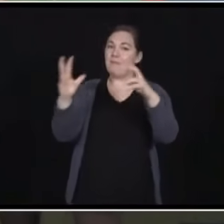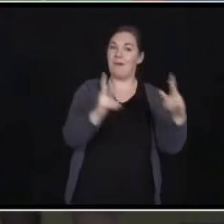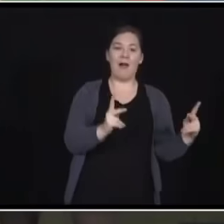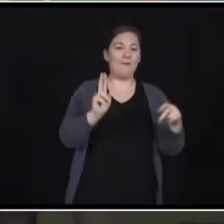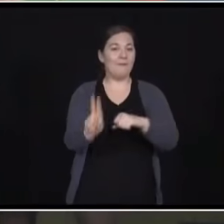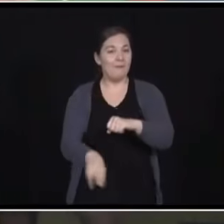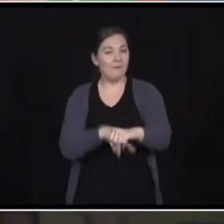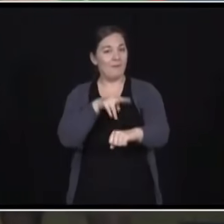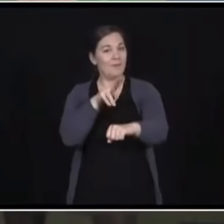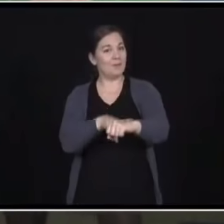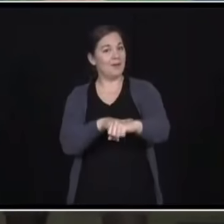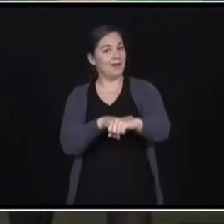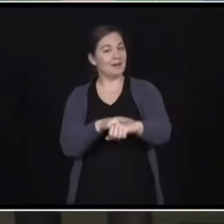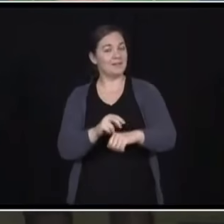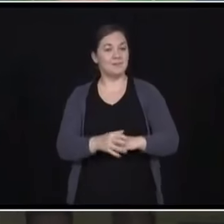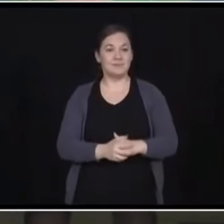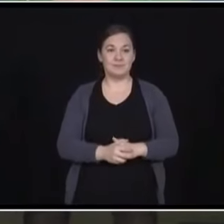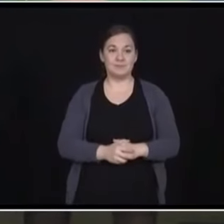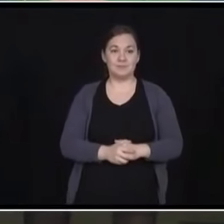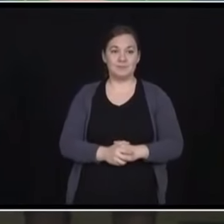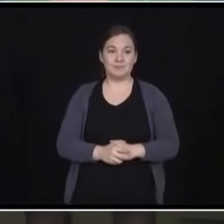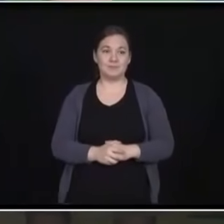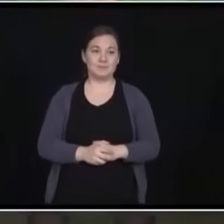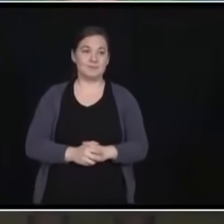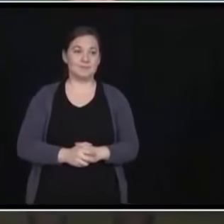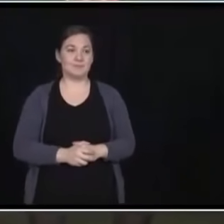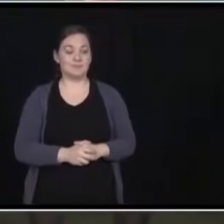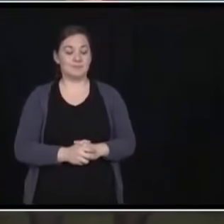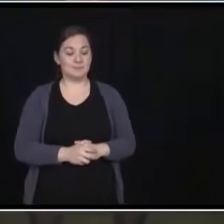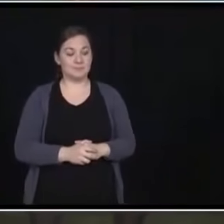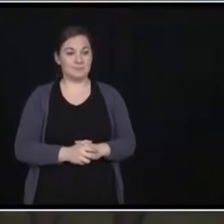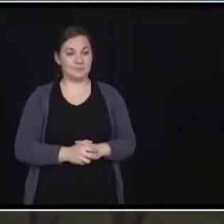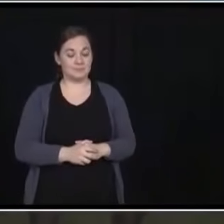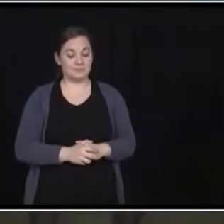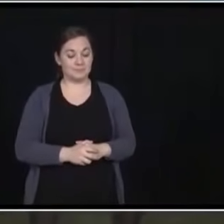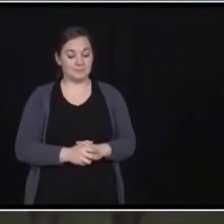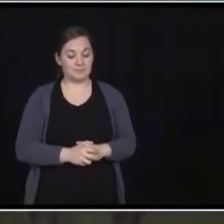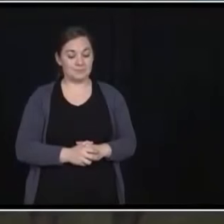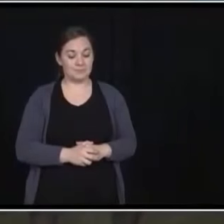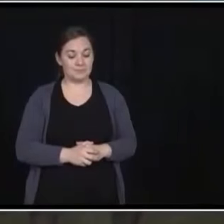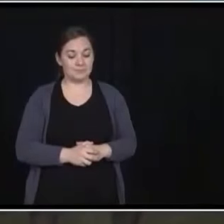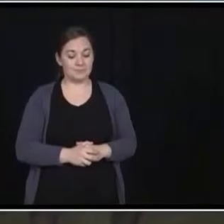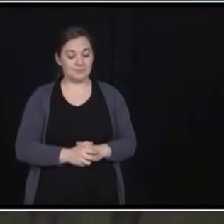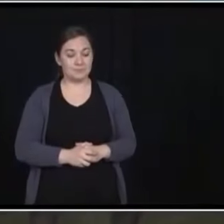Once we get this vaccine, we can get back